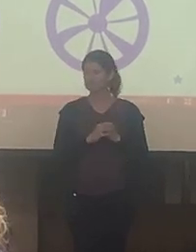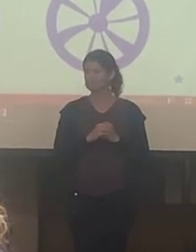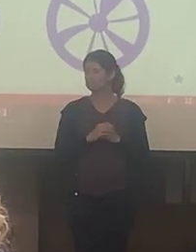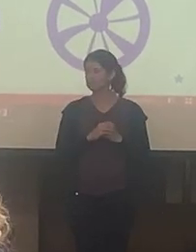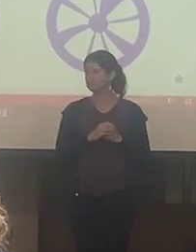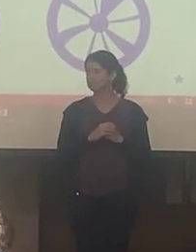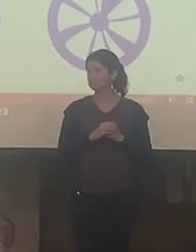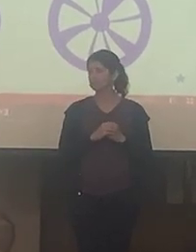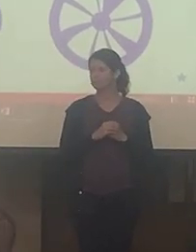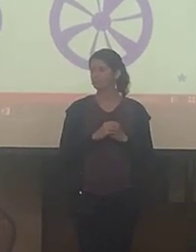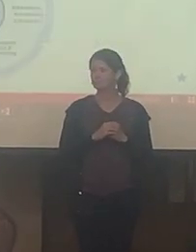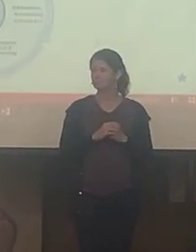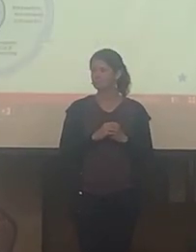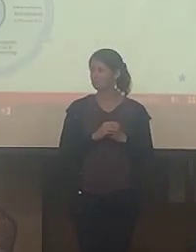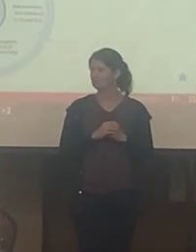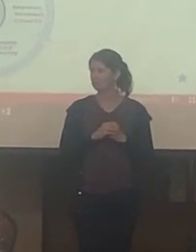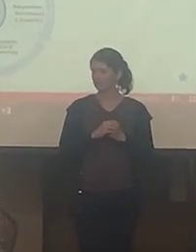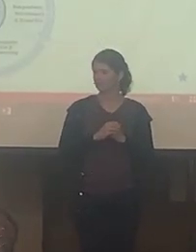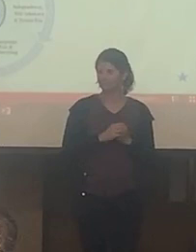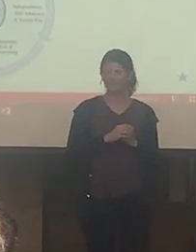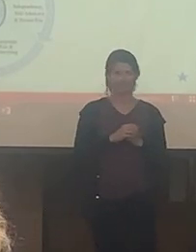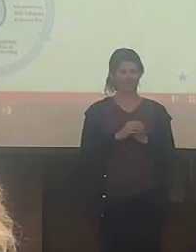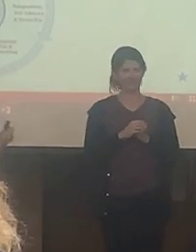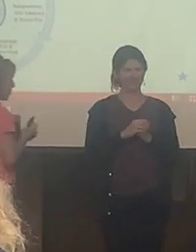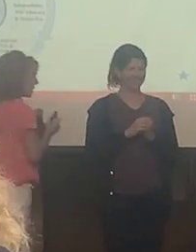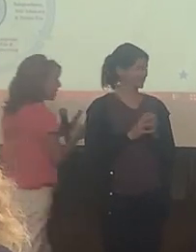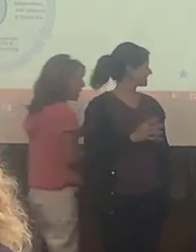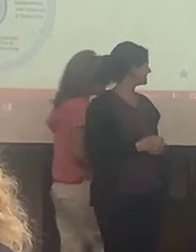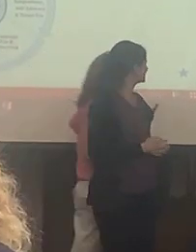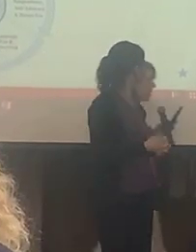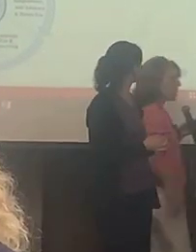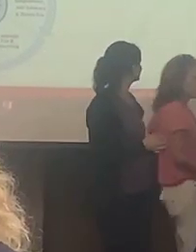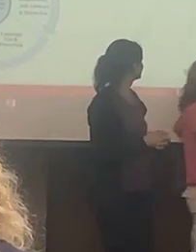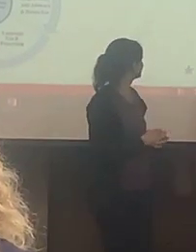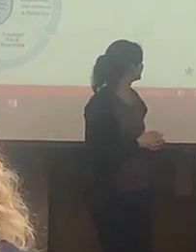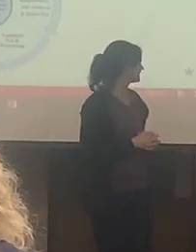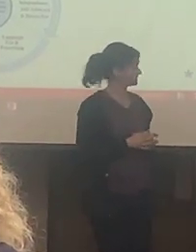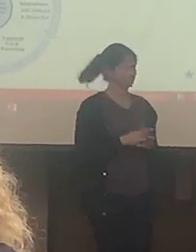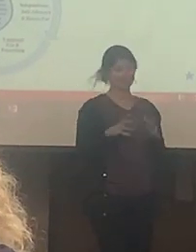when i talk about when i talk about the comprehensive evaluation